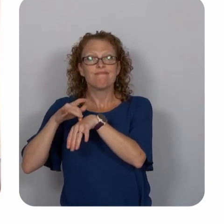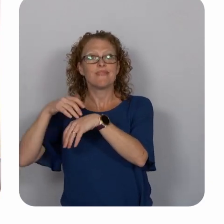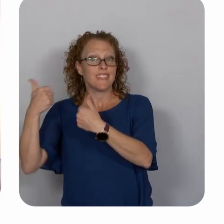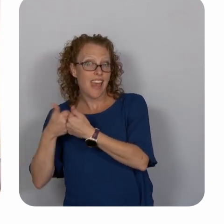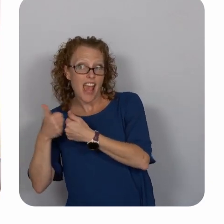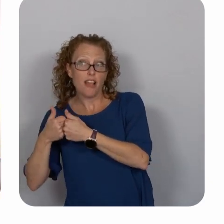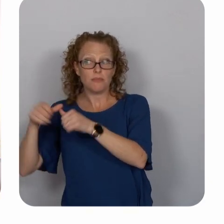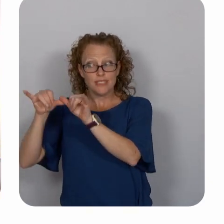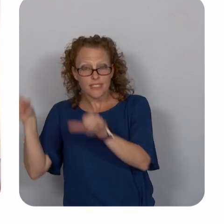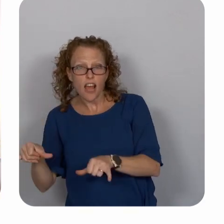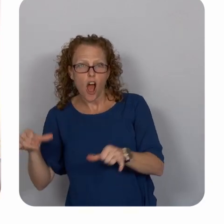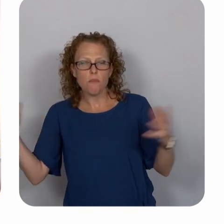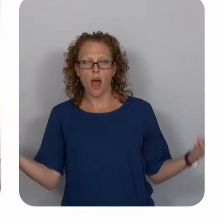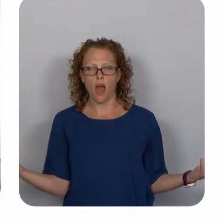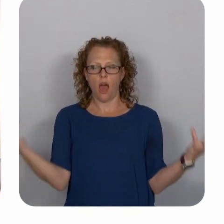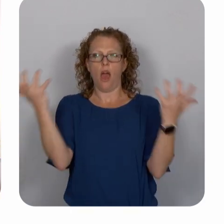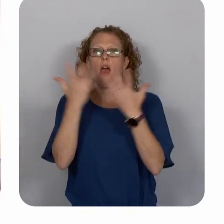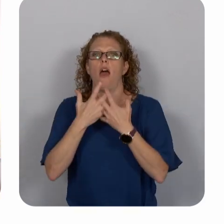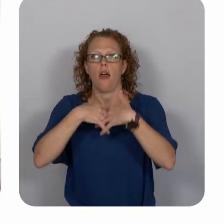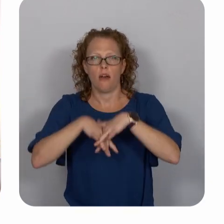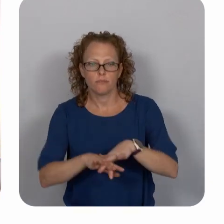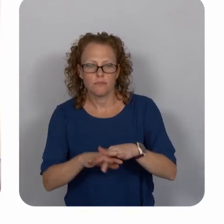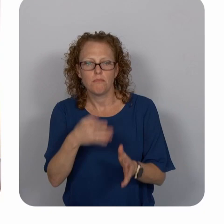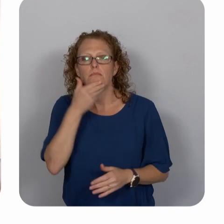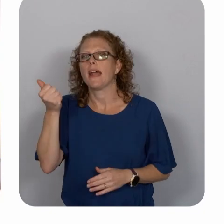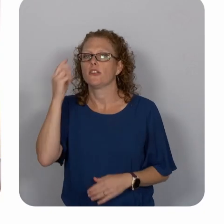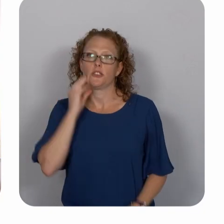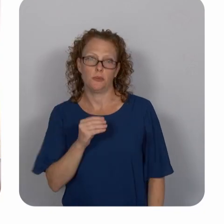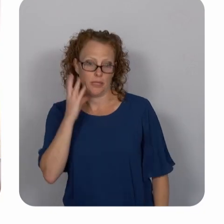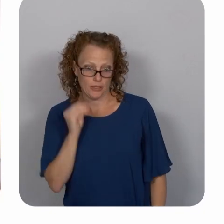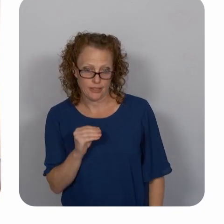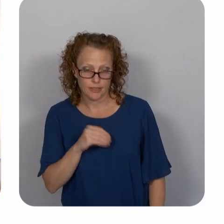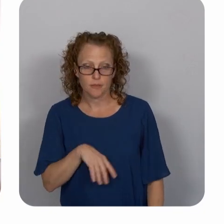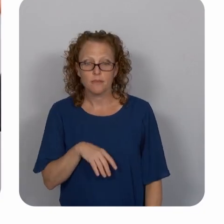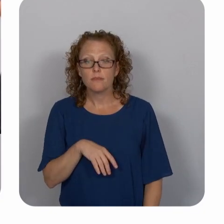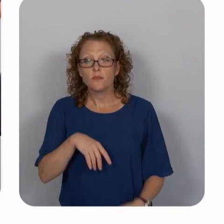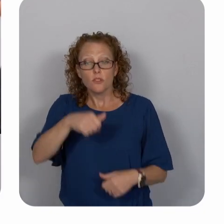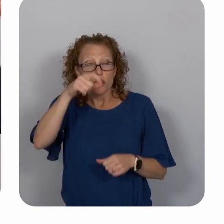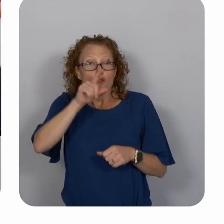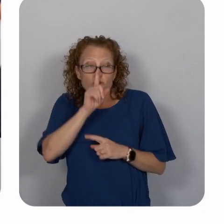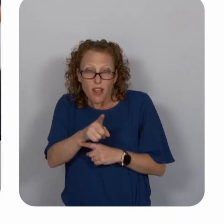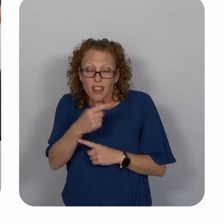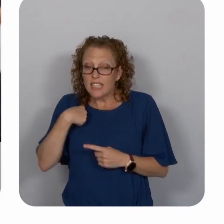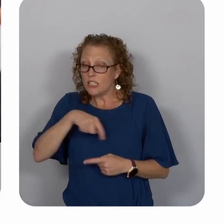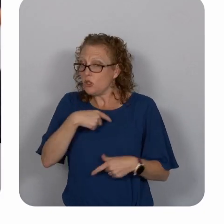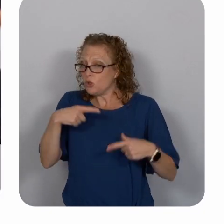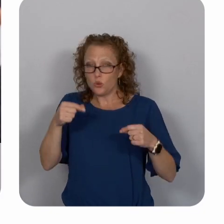prior to using this data in training our models, we remove Meta account identifiers